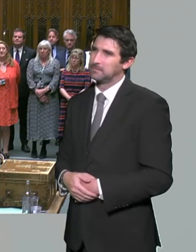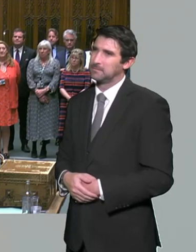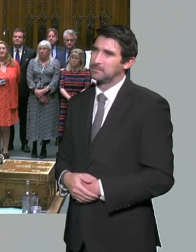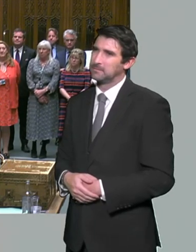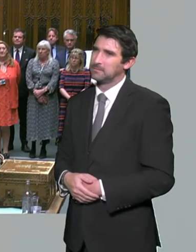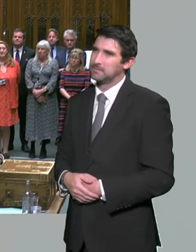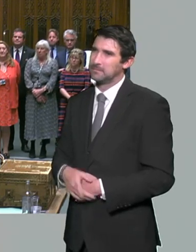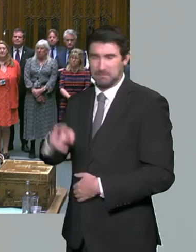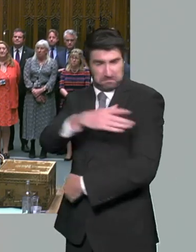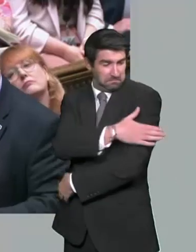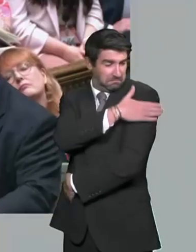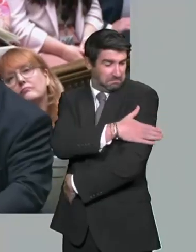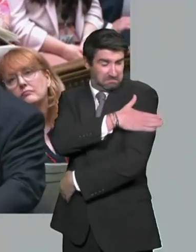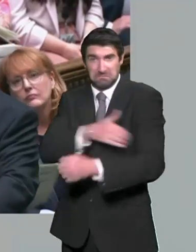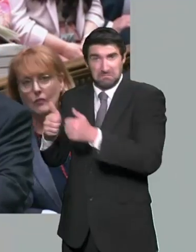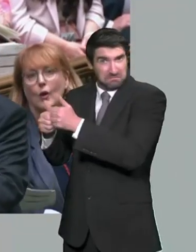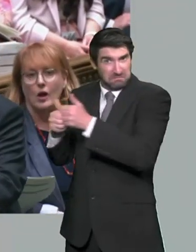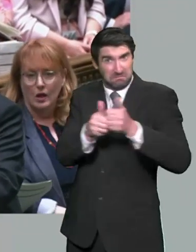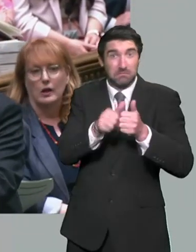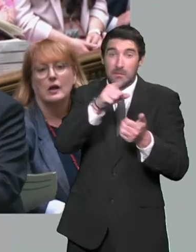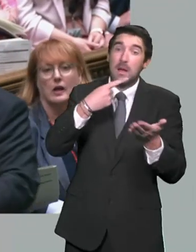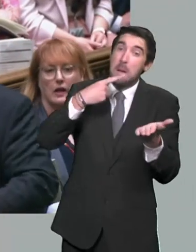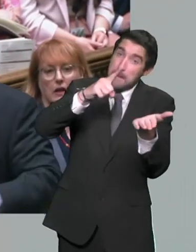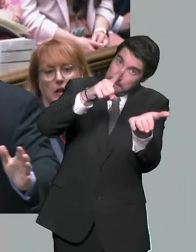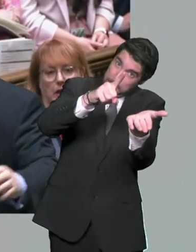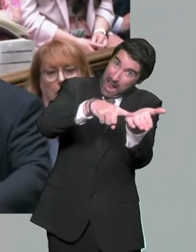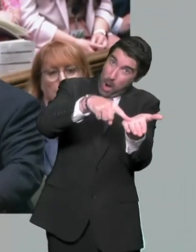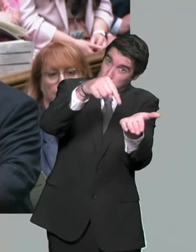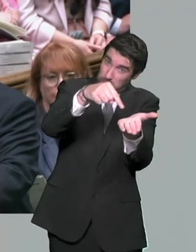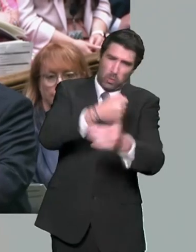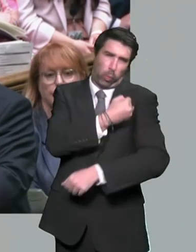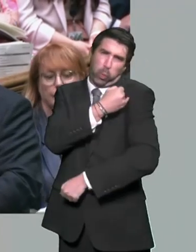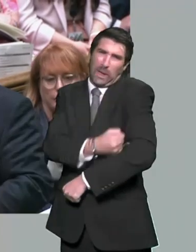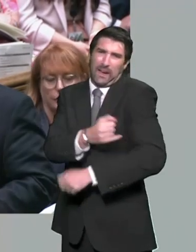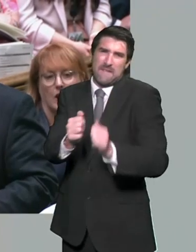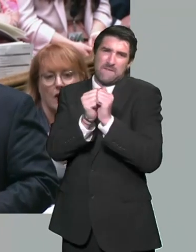I think the financial markets have made their judgment on this Prime Minister.